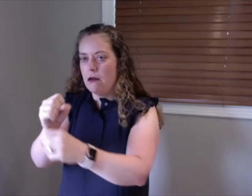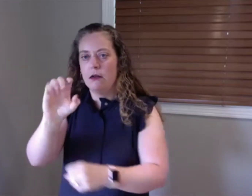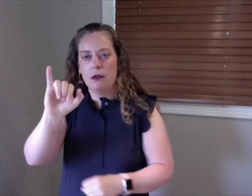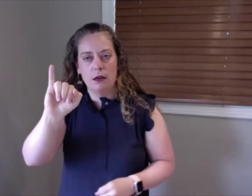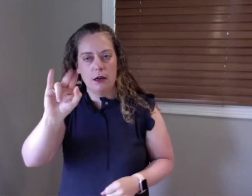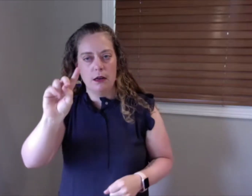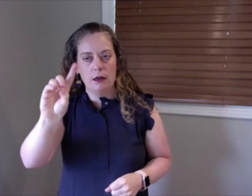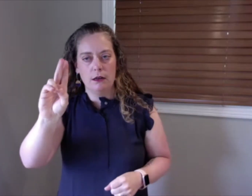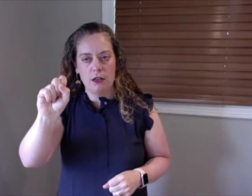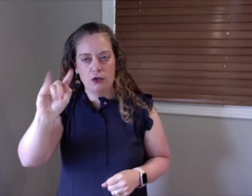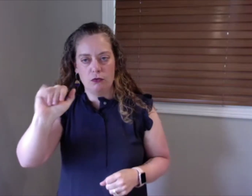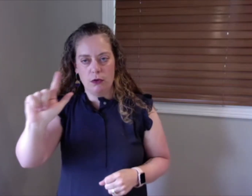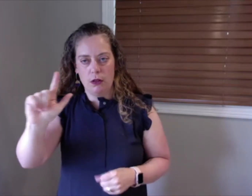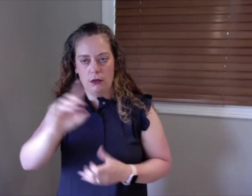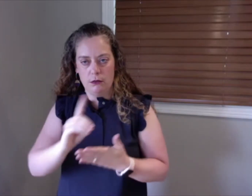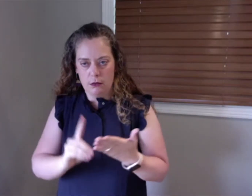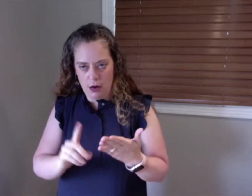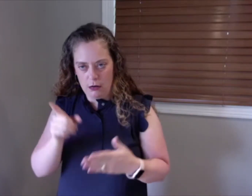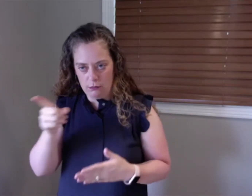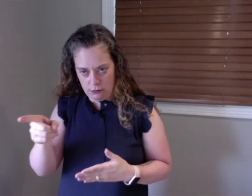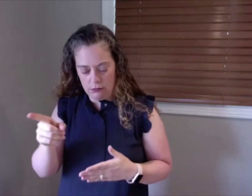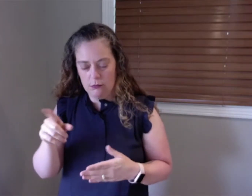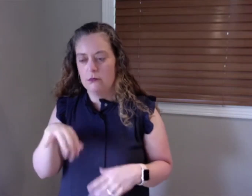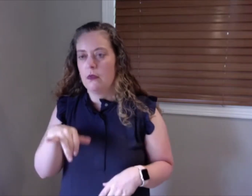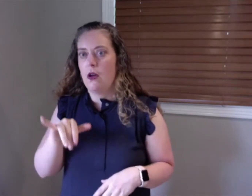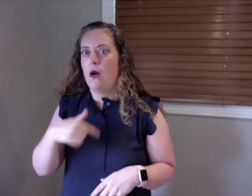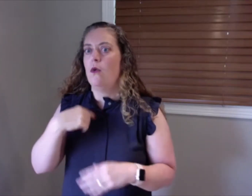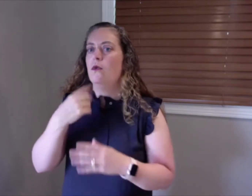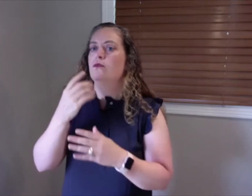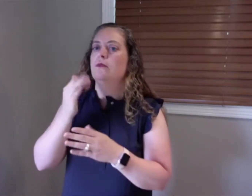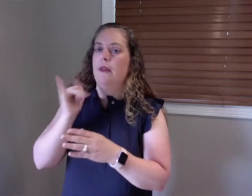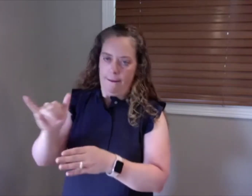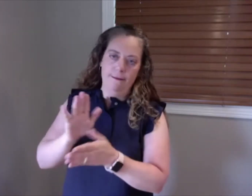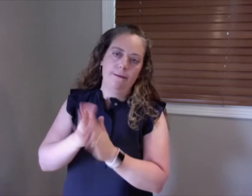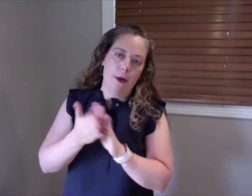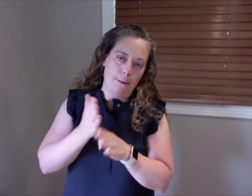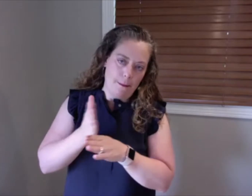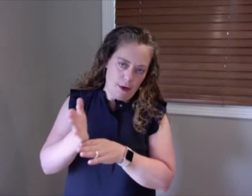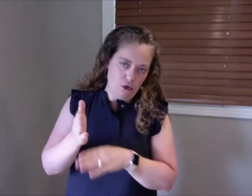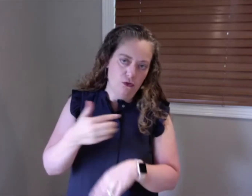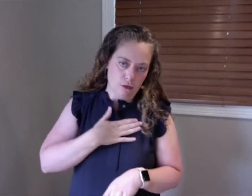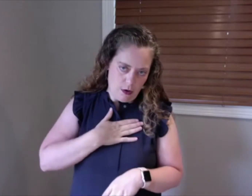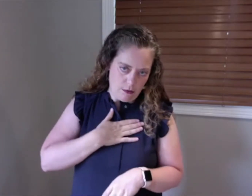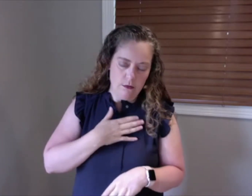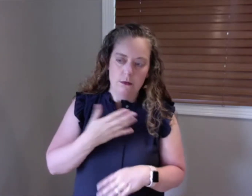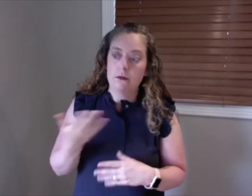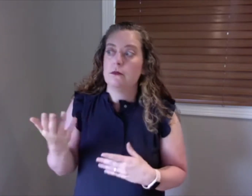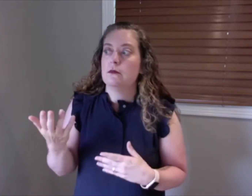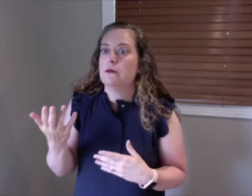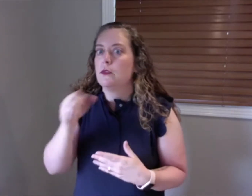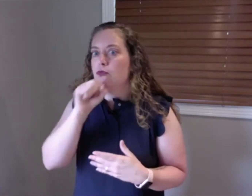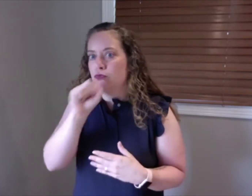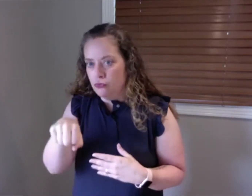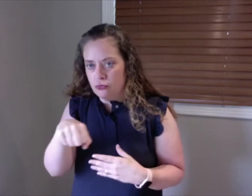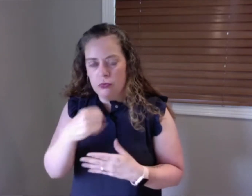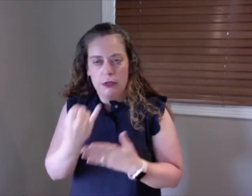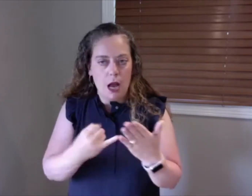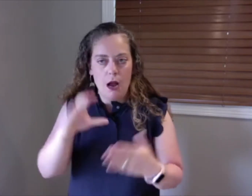and in that course I realized I was fascinated by Industrial Design so that became my new major